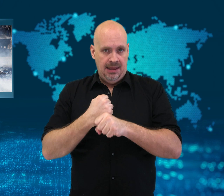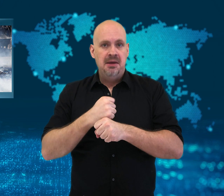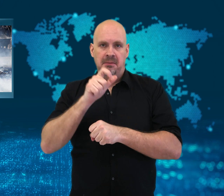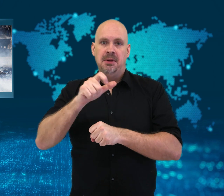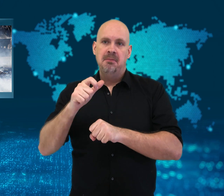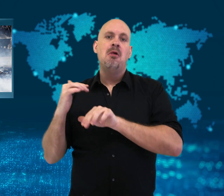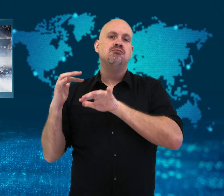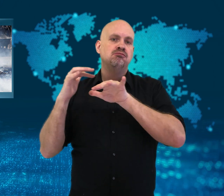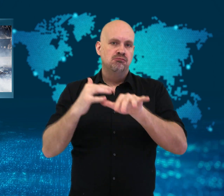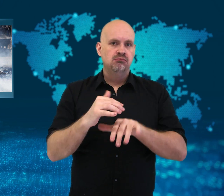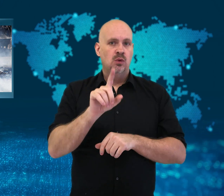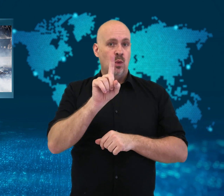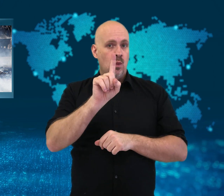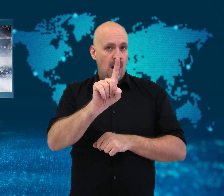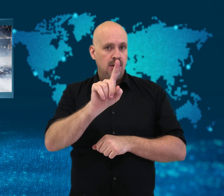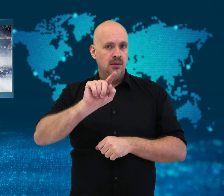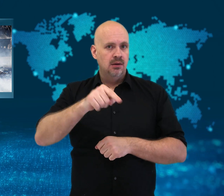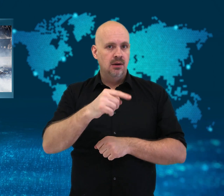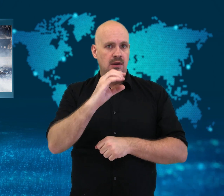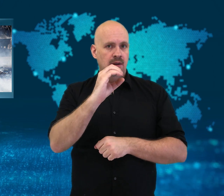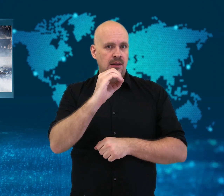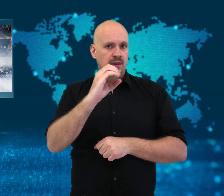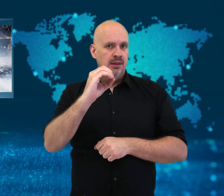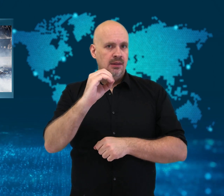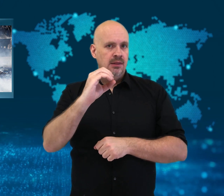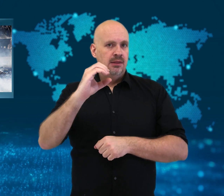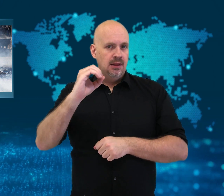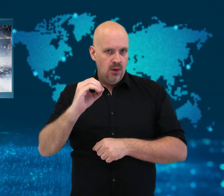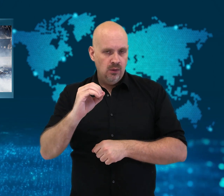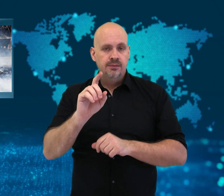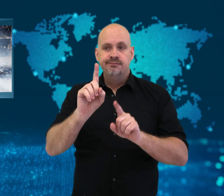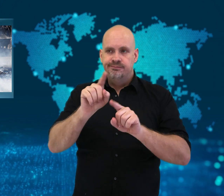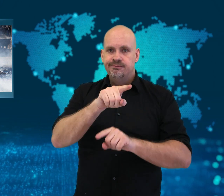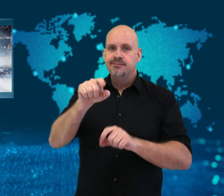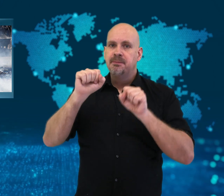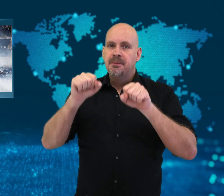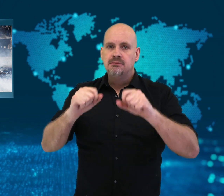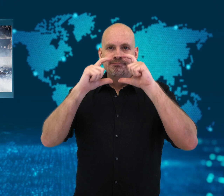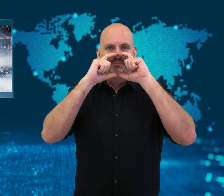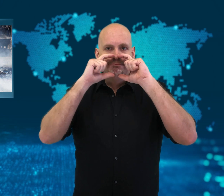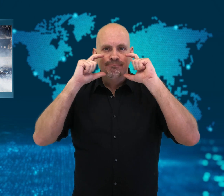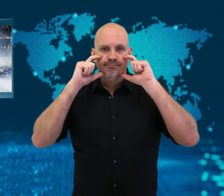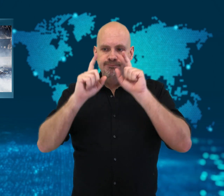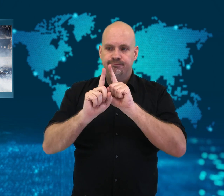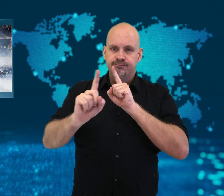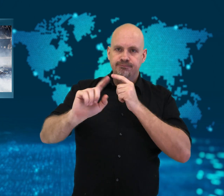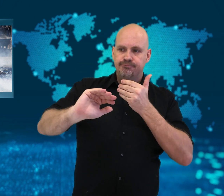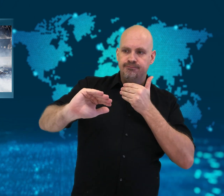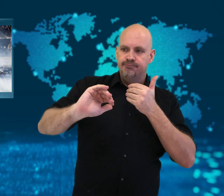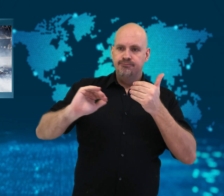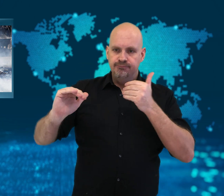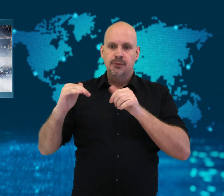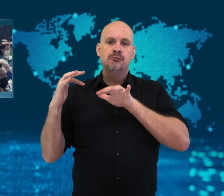A Buddhist monk explained that walking through the flames cleanses